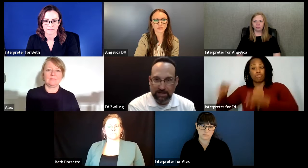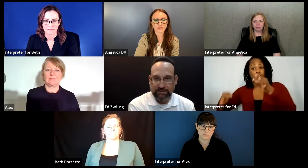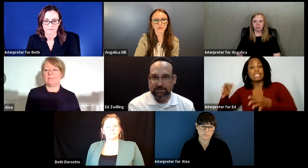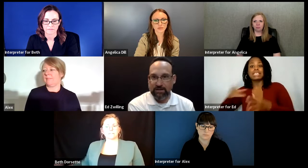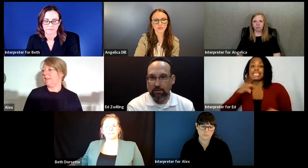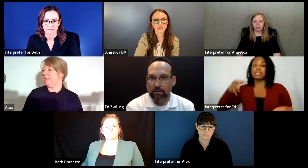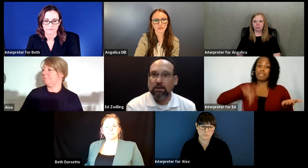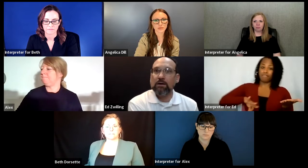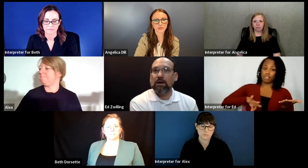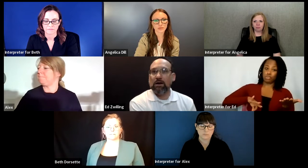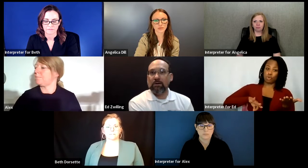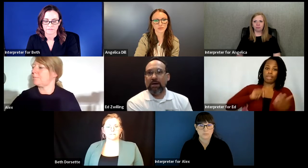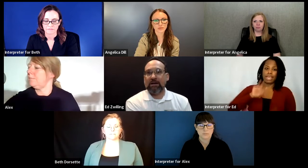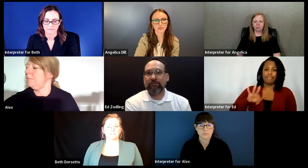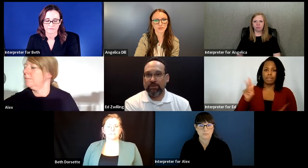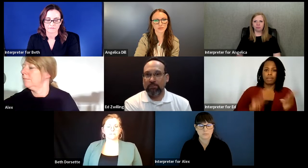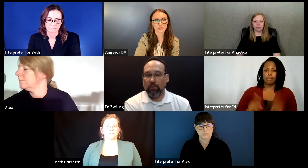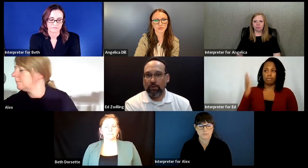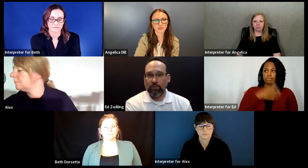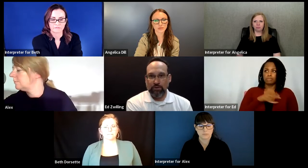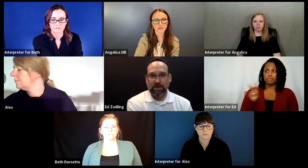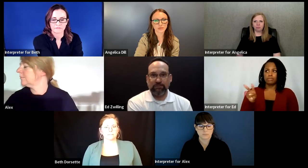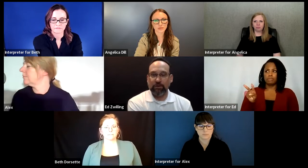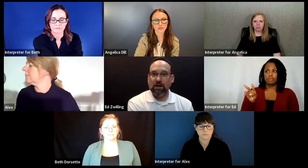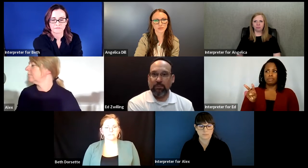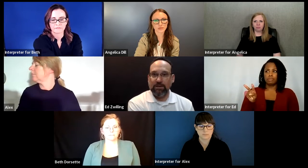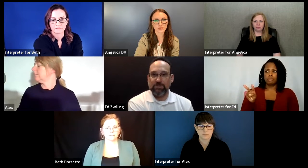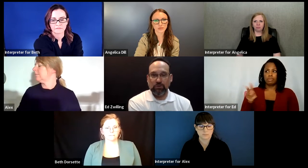blank stare back from the employer when you ask for an accommodation.